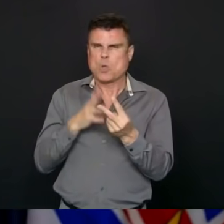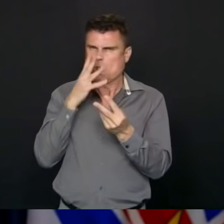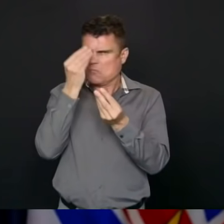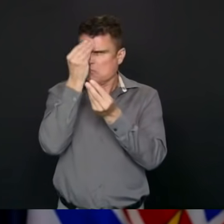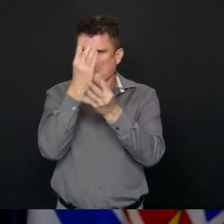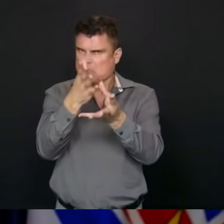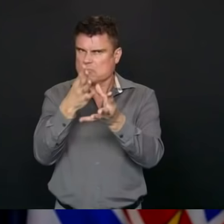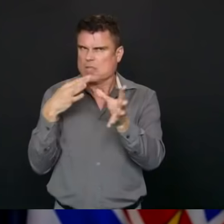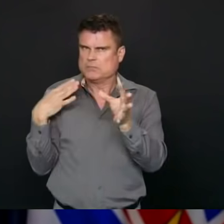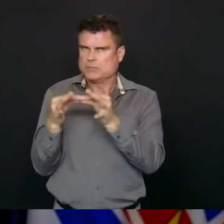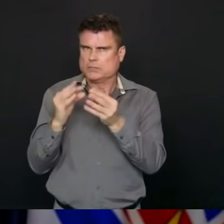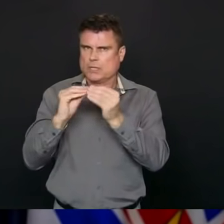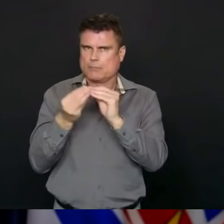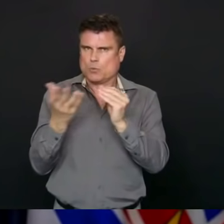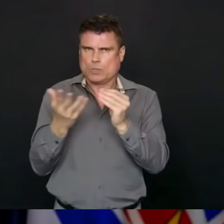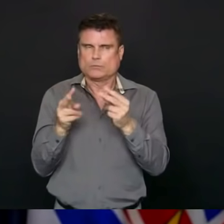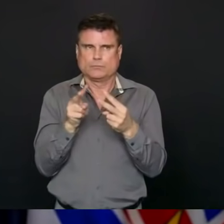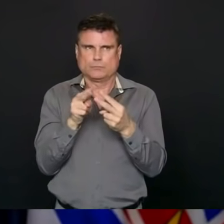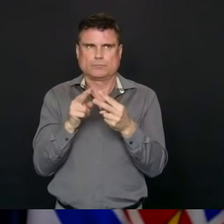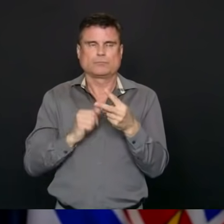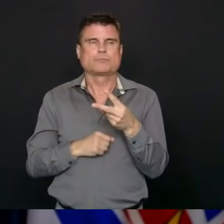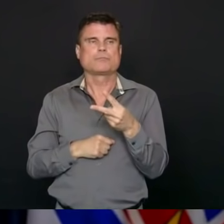extraordinary period of dealing with COVID-19.